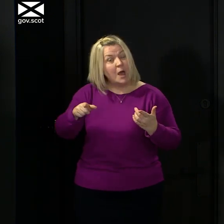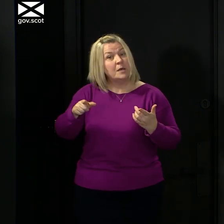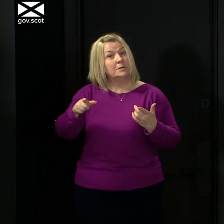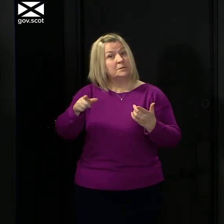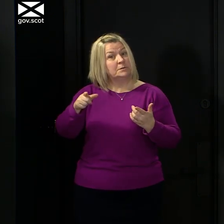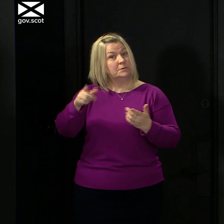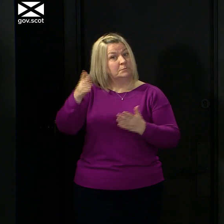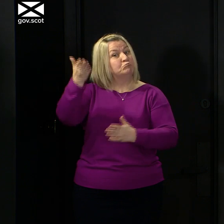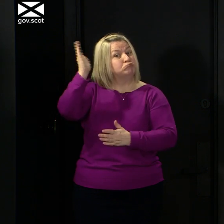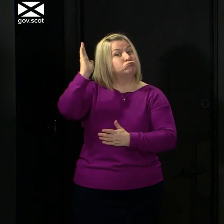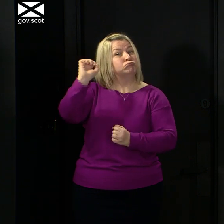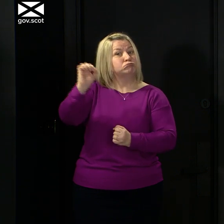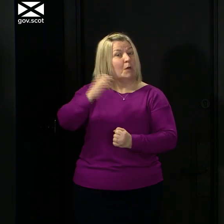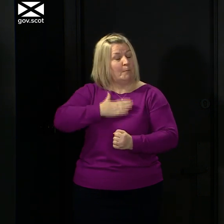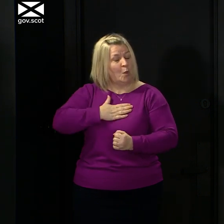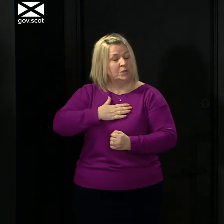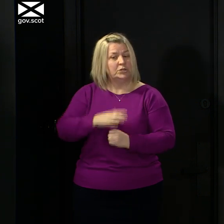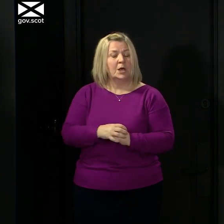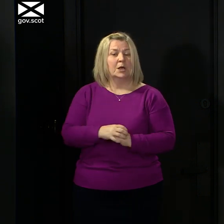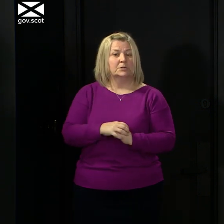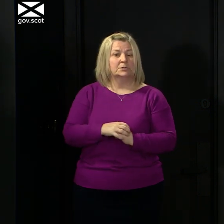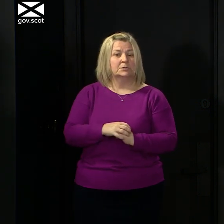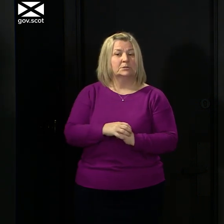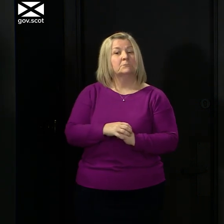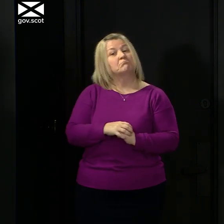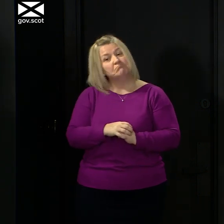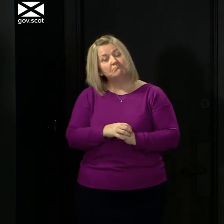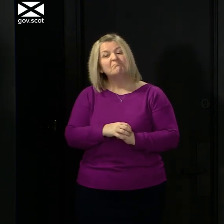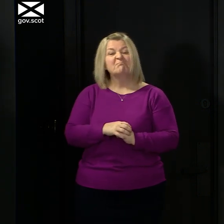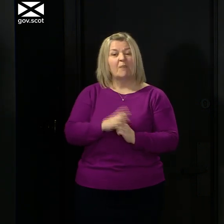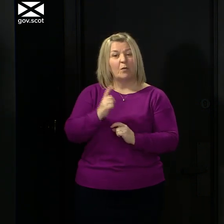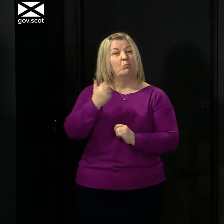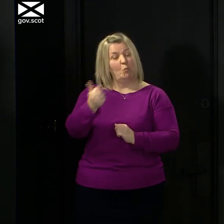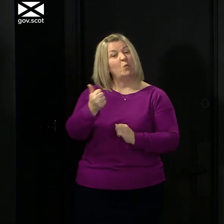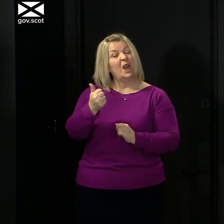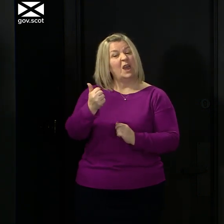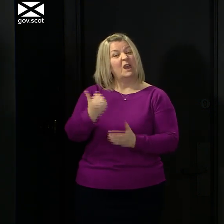then the importance of her continued advice would be the priority, but it became clear